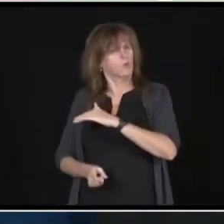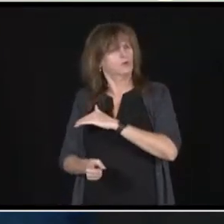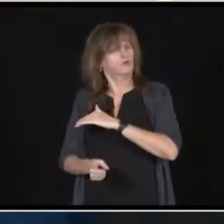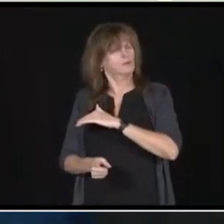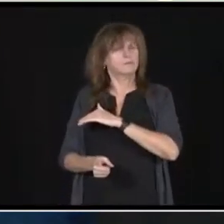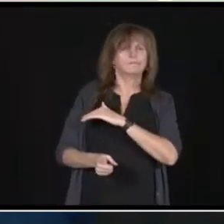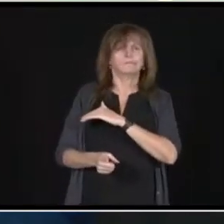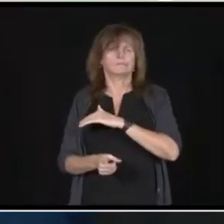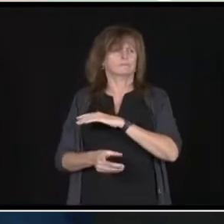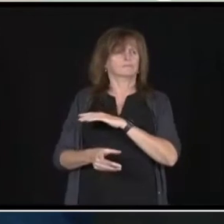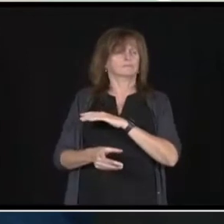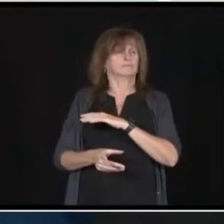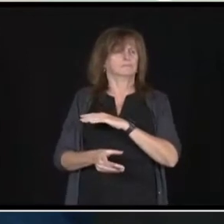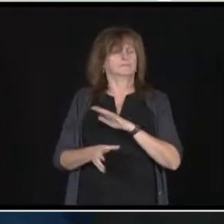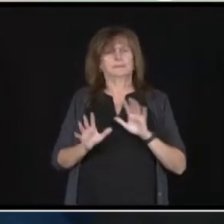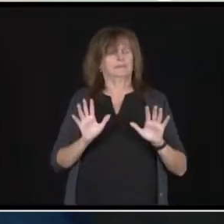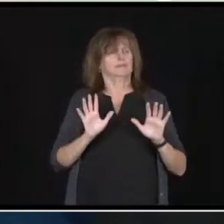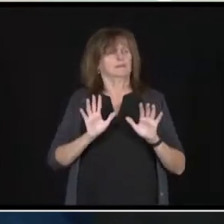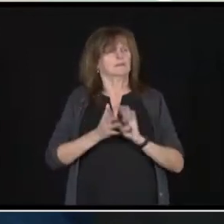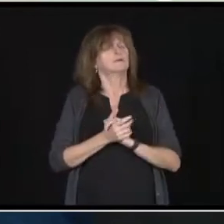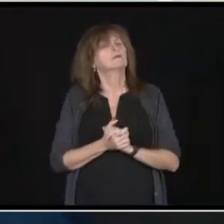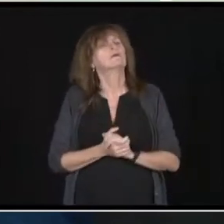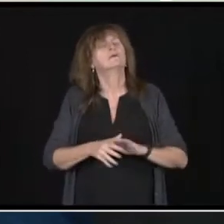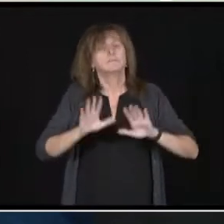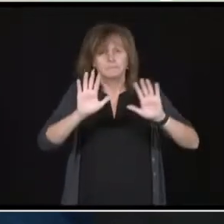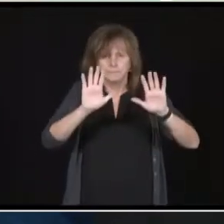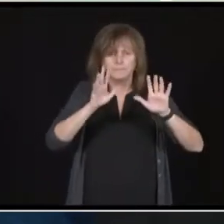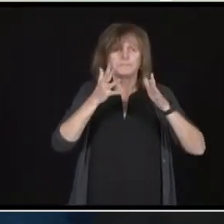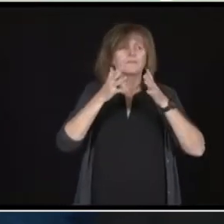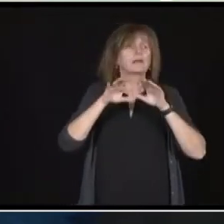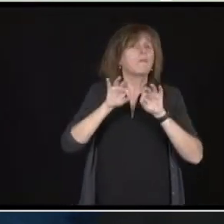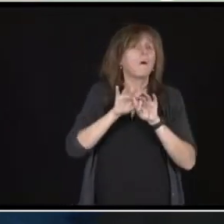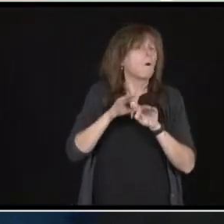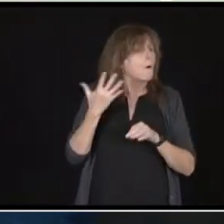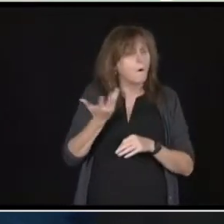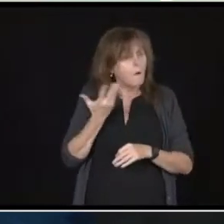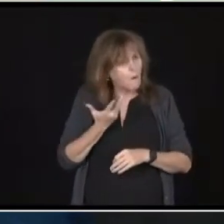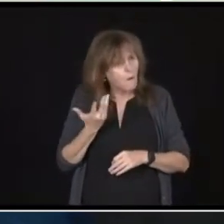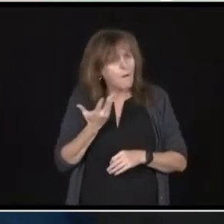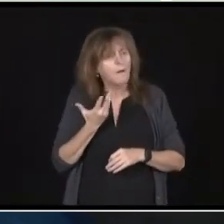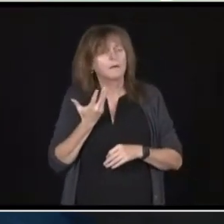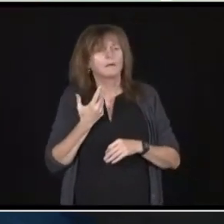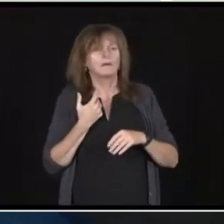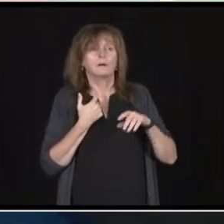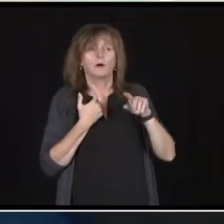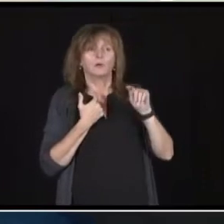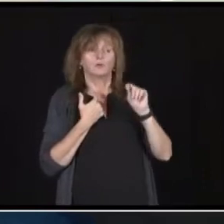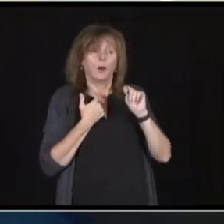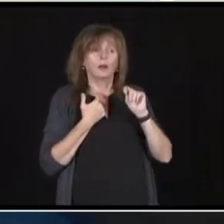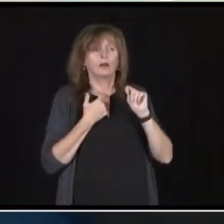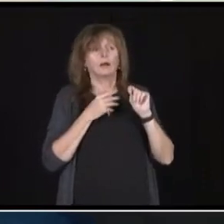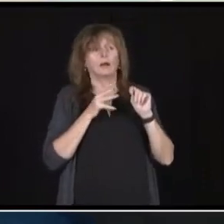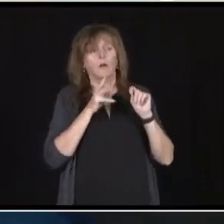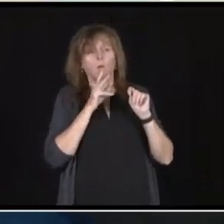It is an important subject. Wastewater surveillance is actually one of the emerging